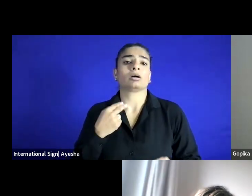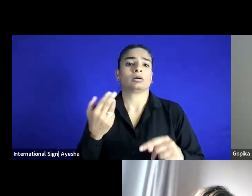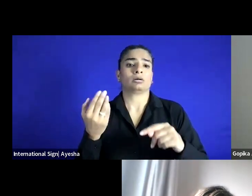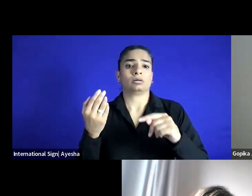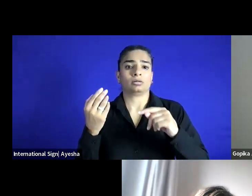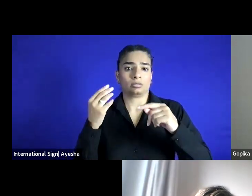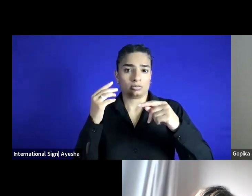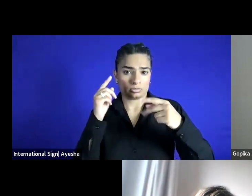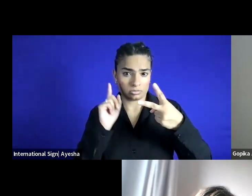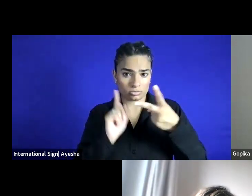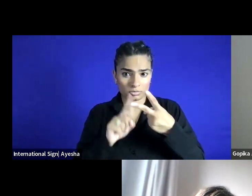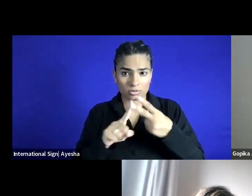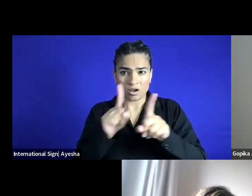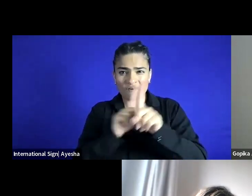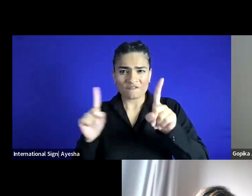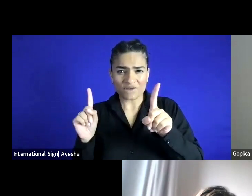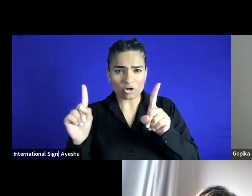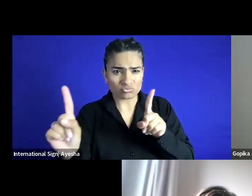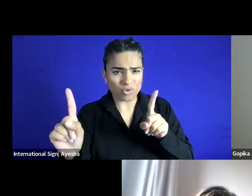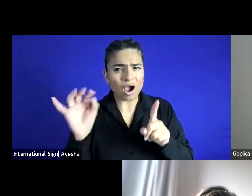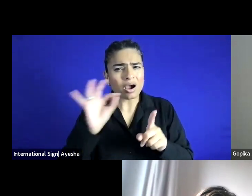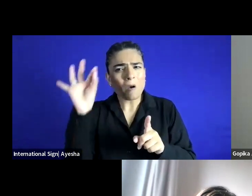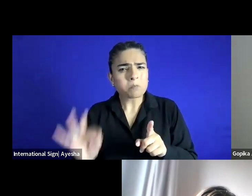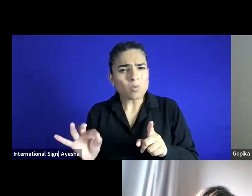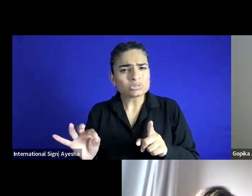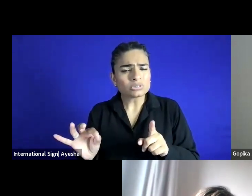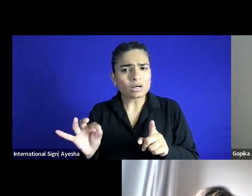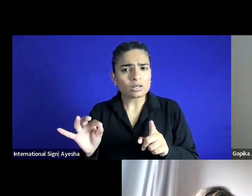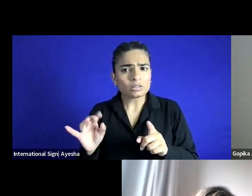could you repeat the one about reimbursement if, if they can't attend. Yeah.